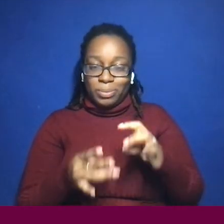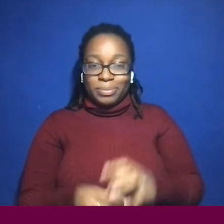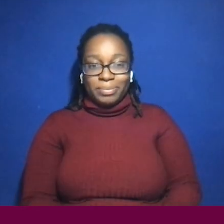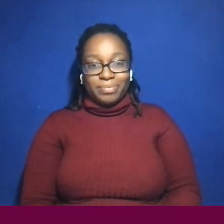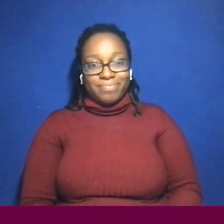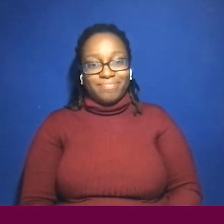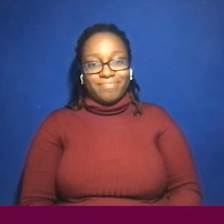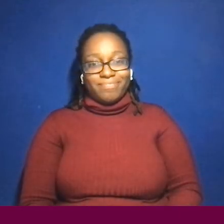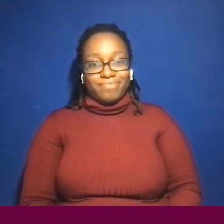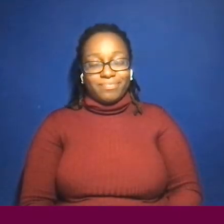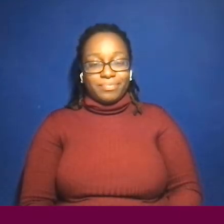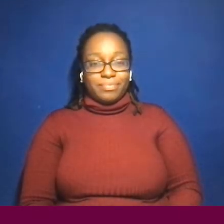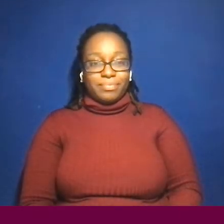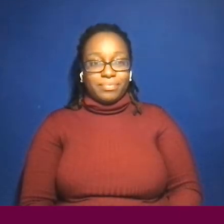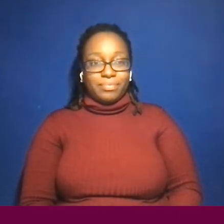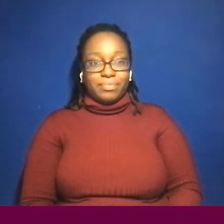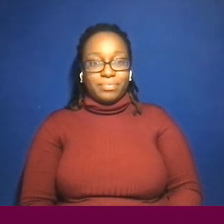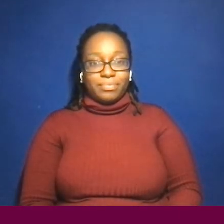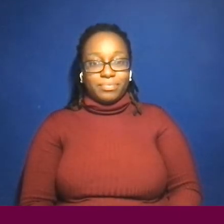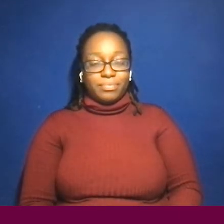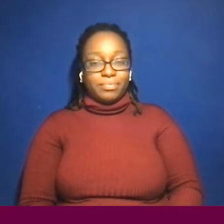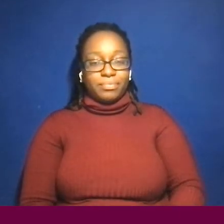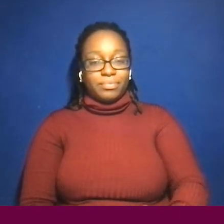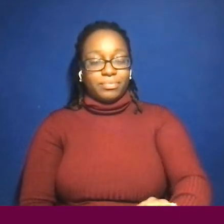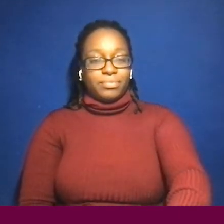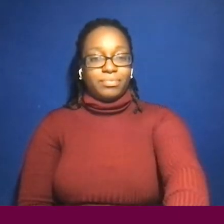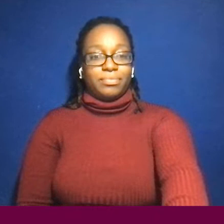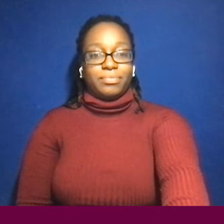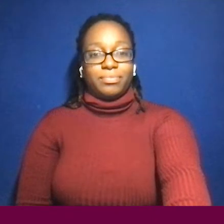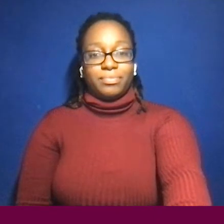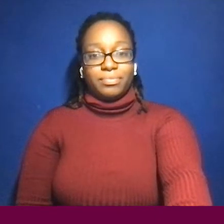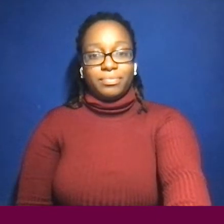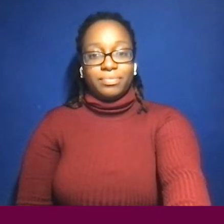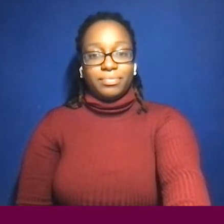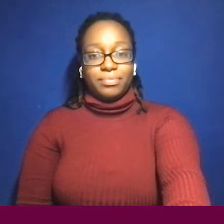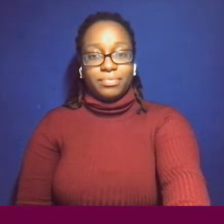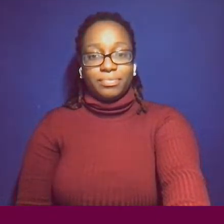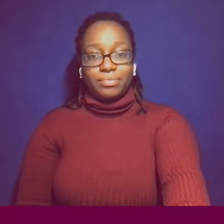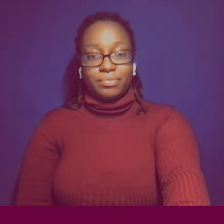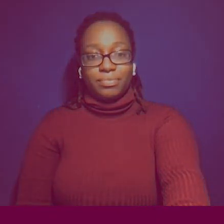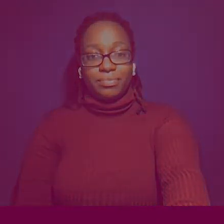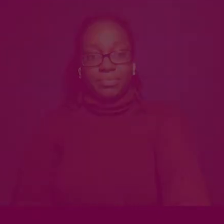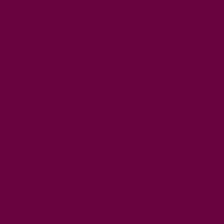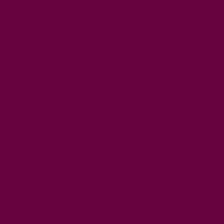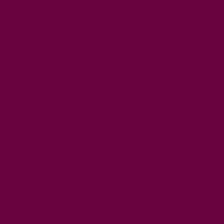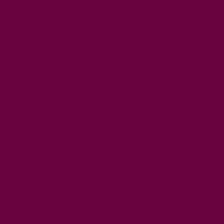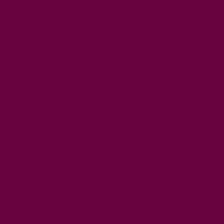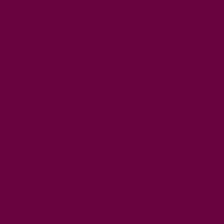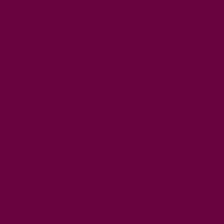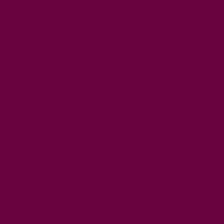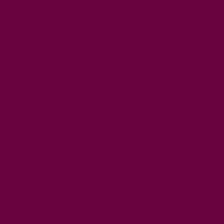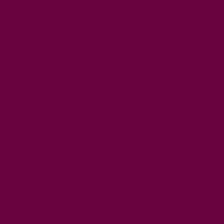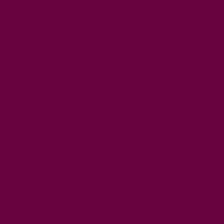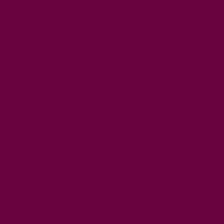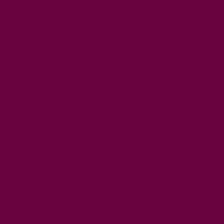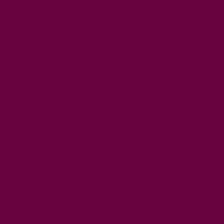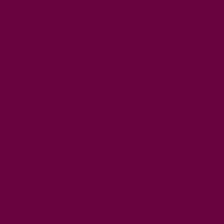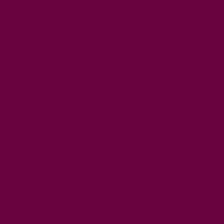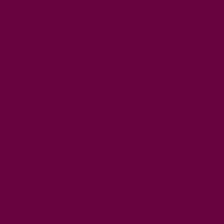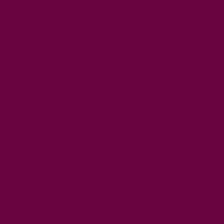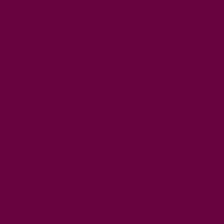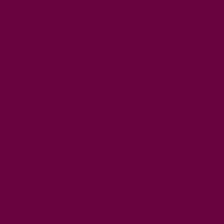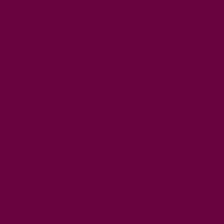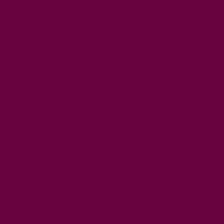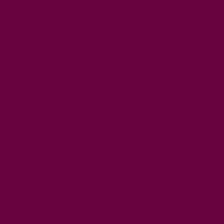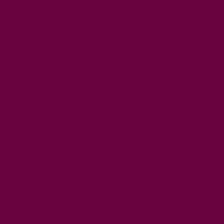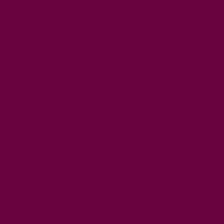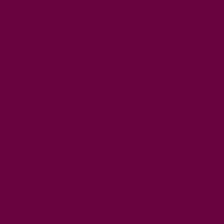Yeah. And in closing, I would like to say, let's dedicate this discussion to